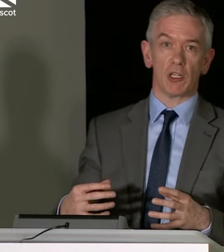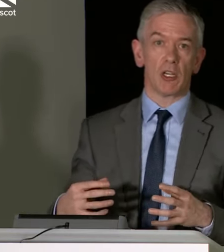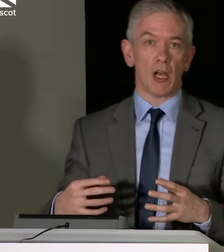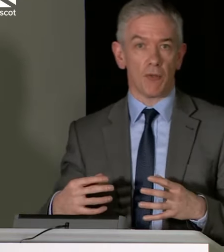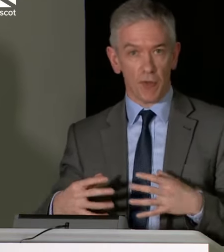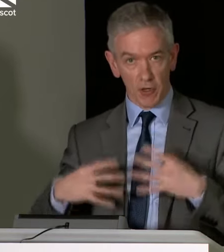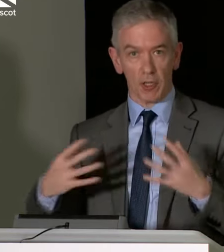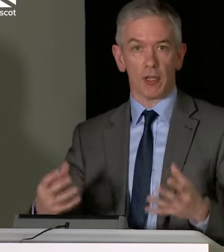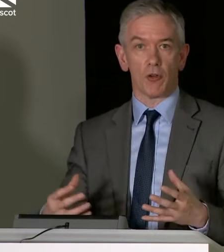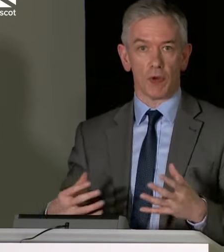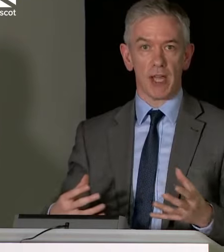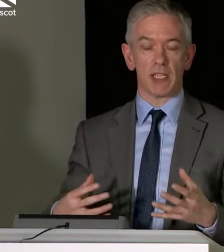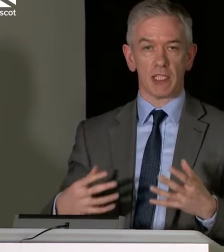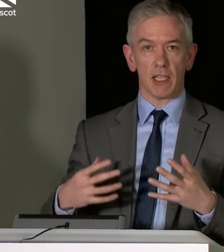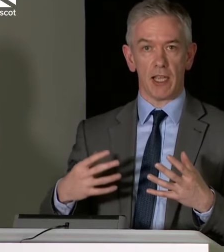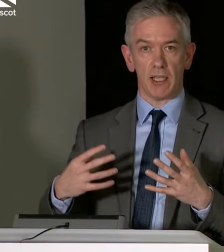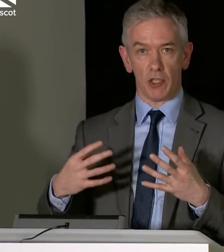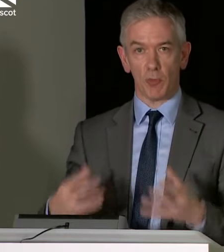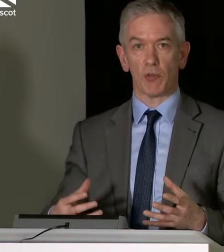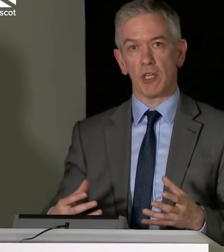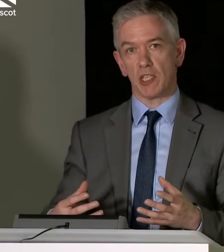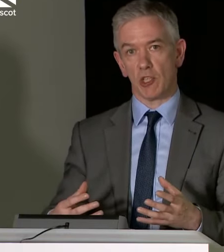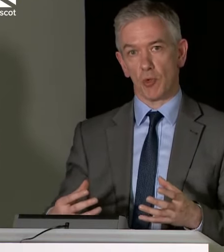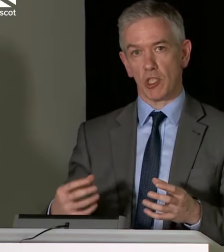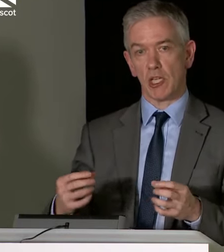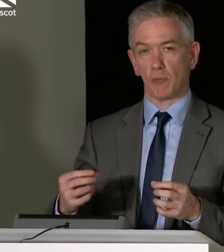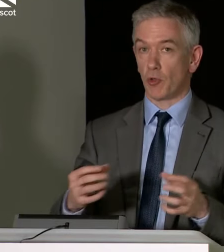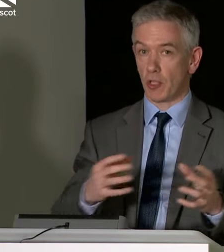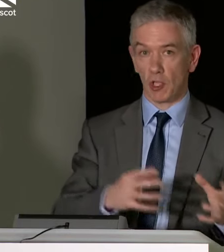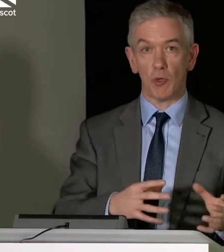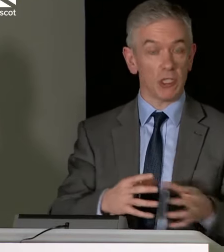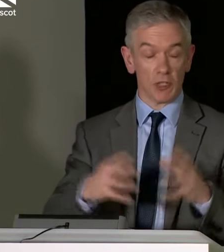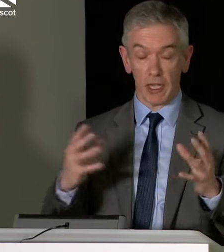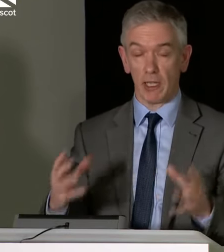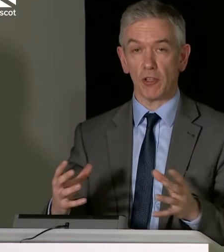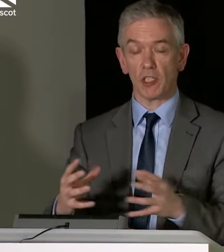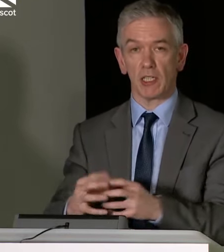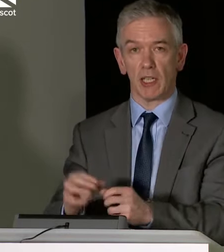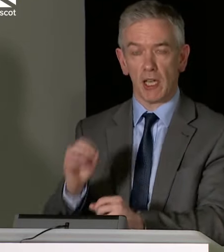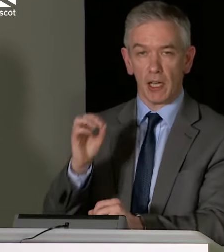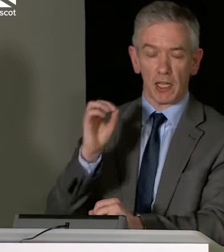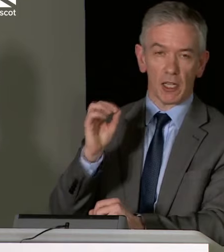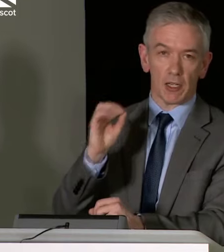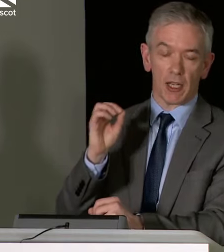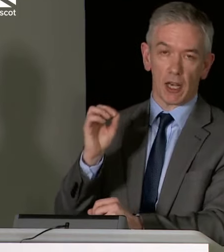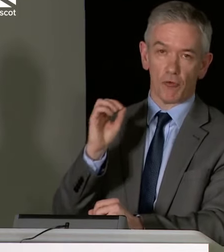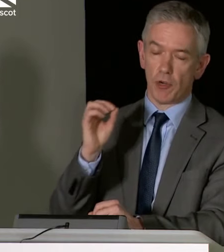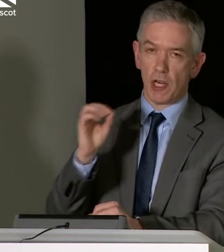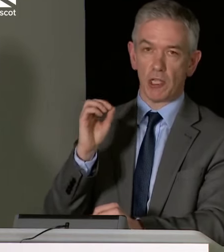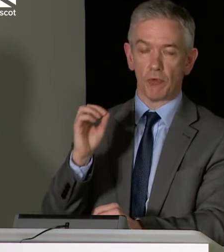a further rise in the number of cases that we are seeing, both in the community, or in